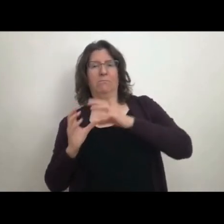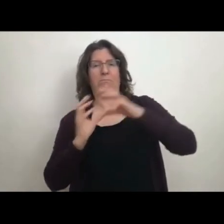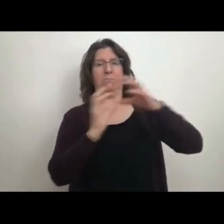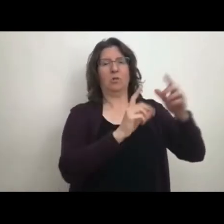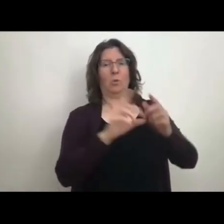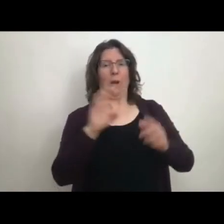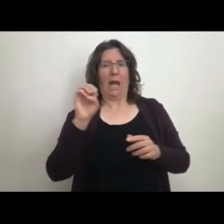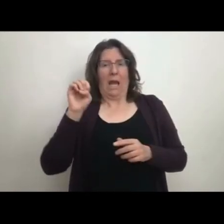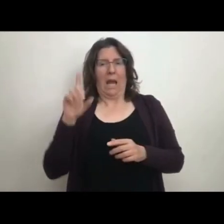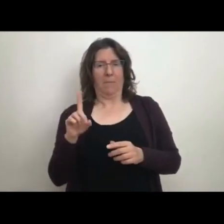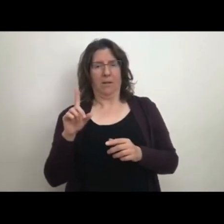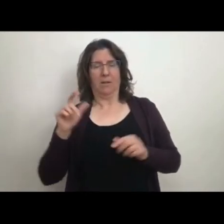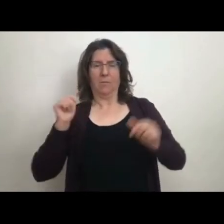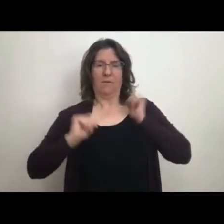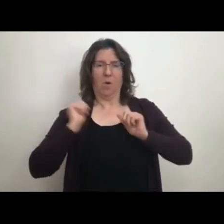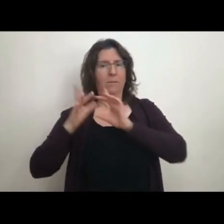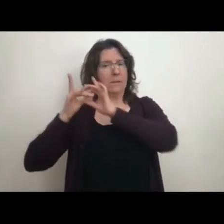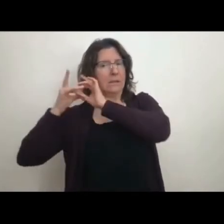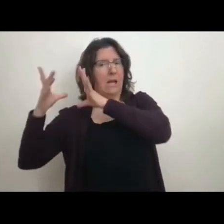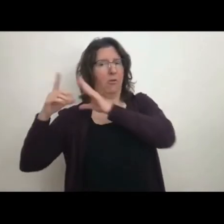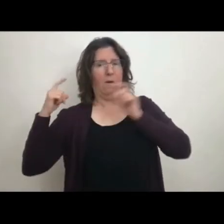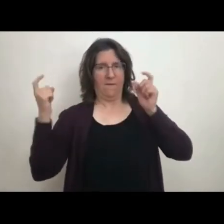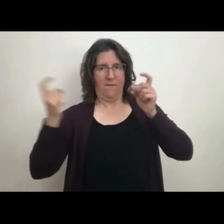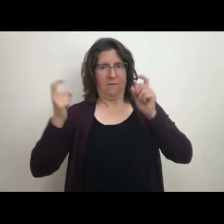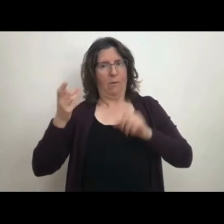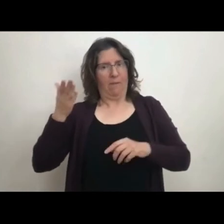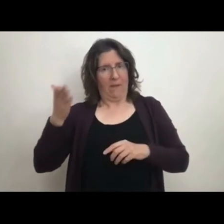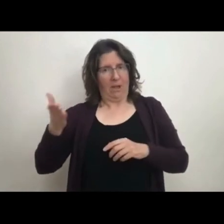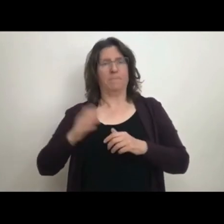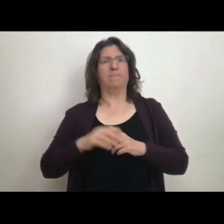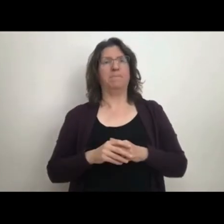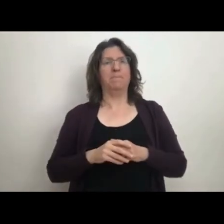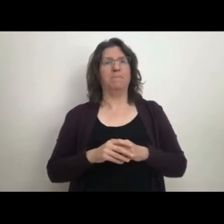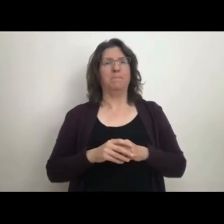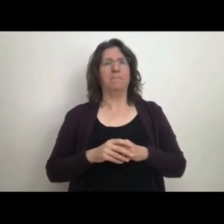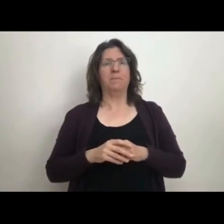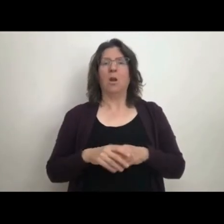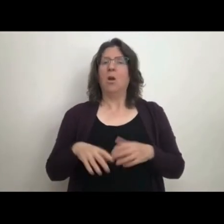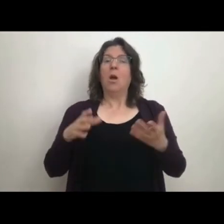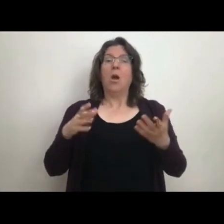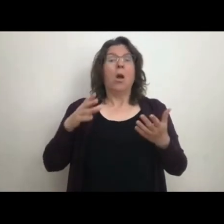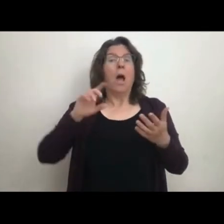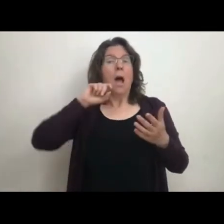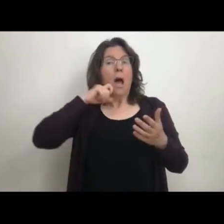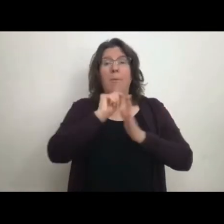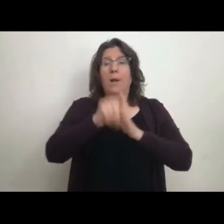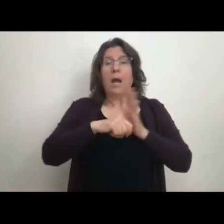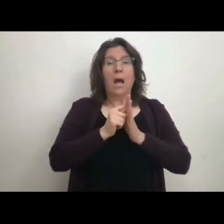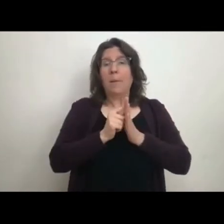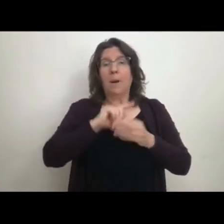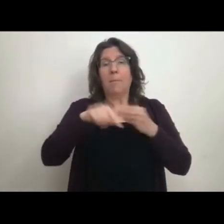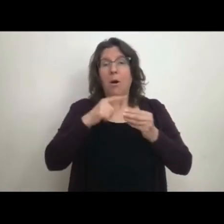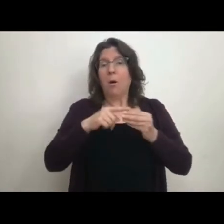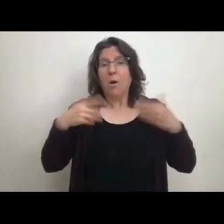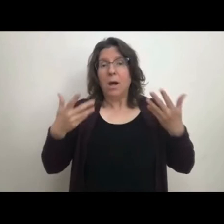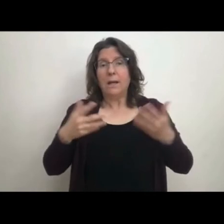In addition, we also performed at the Deaf Arts Festival "Sound Off" in Edmonton.